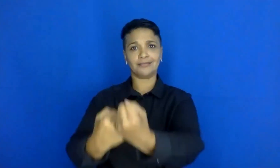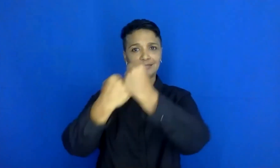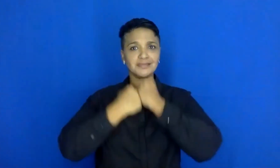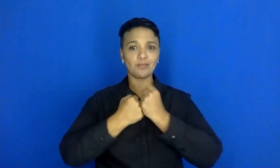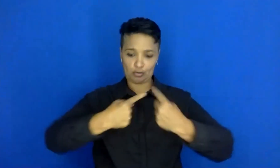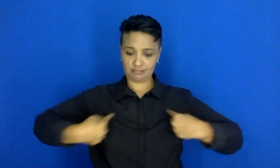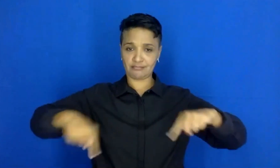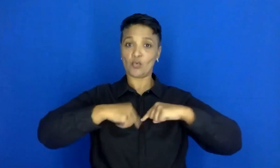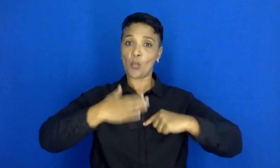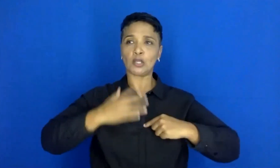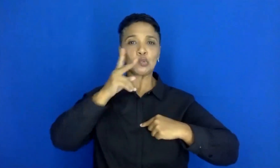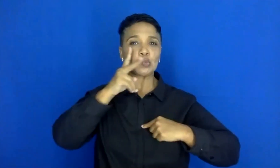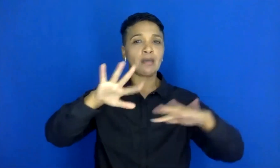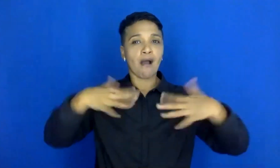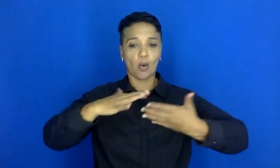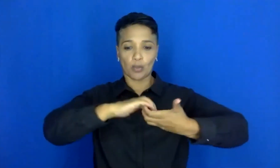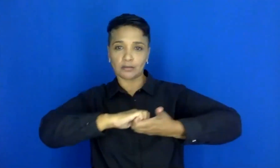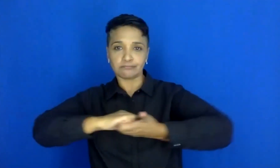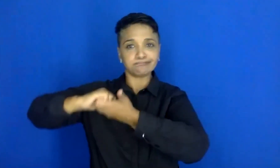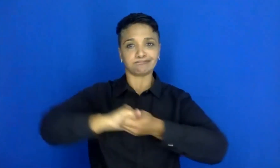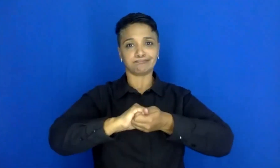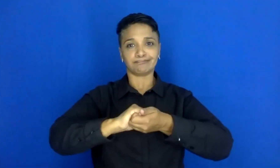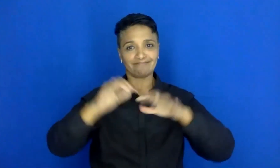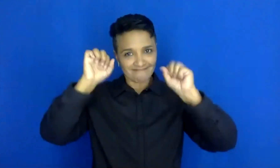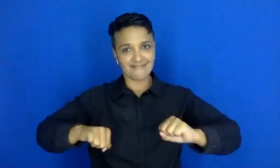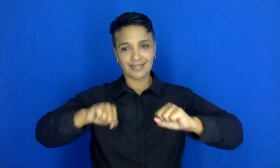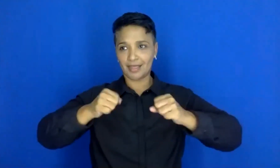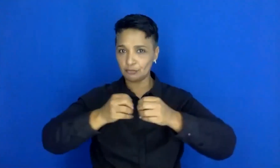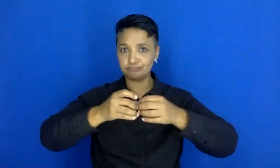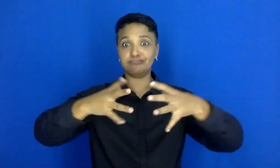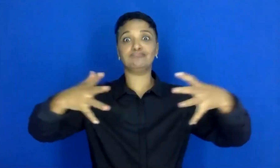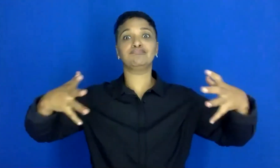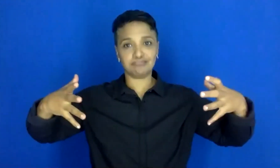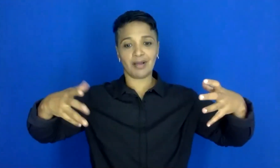you and see how we can scale um you know and and include more people uh so we're really looking